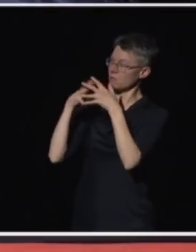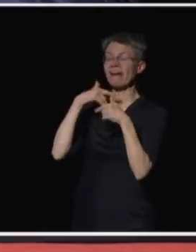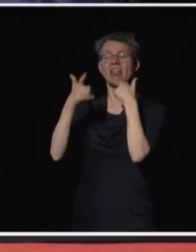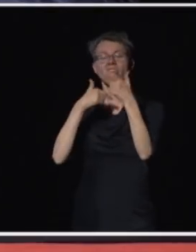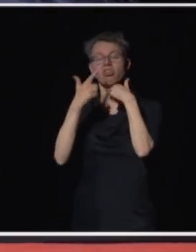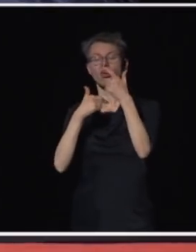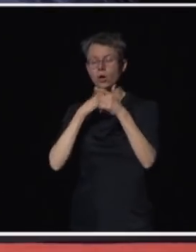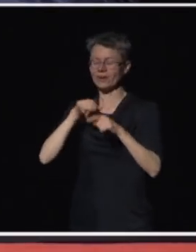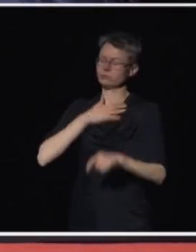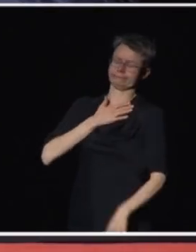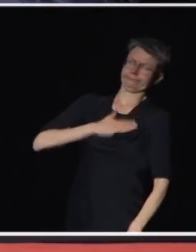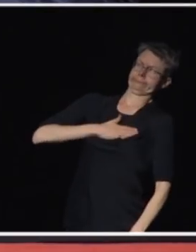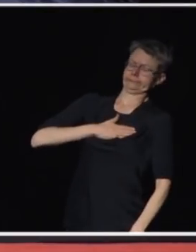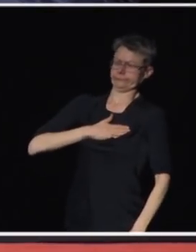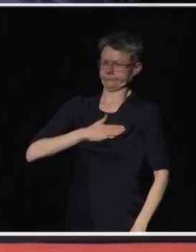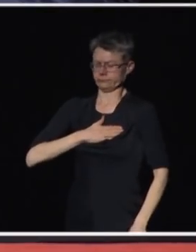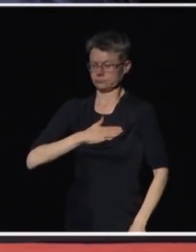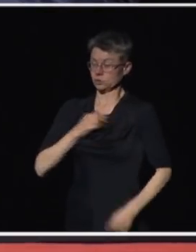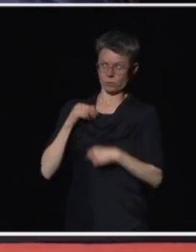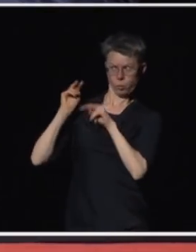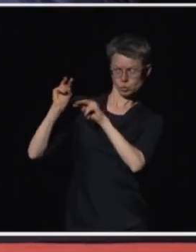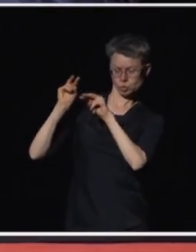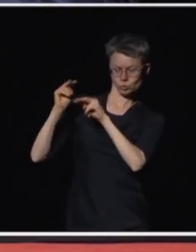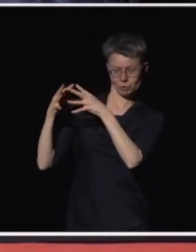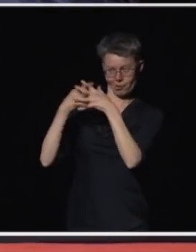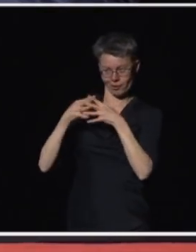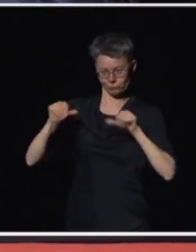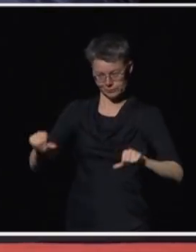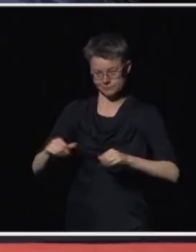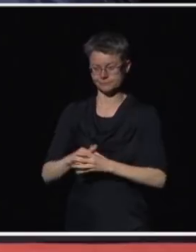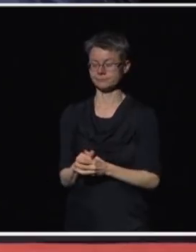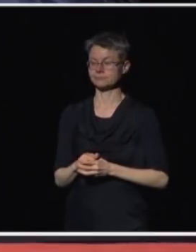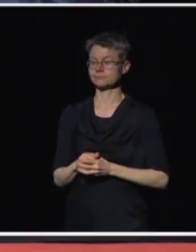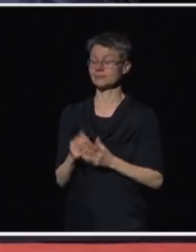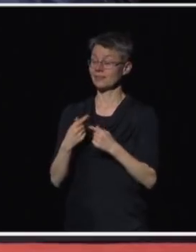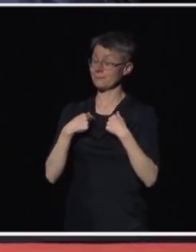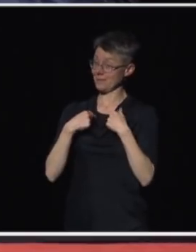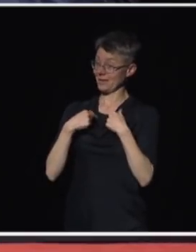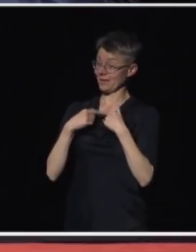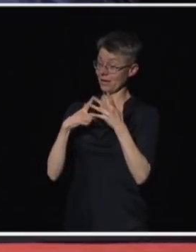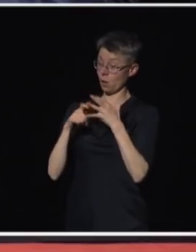And so we watch that sort of stuff very carefully. The other thing that, me personally, I responded to him was generationally.